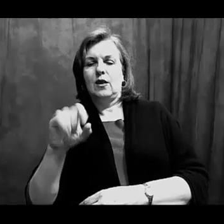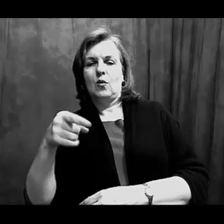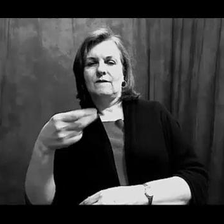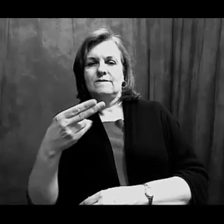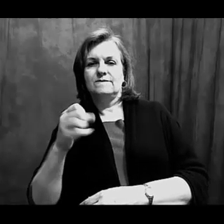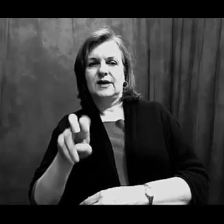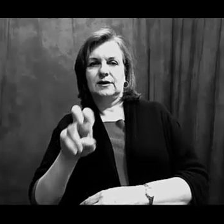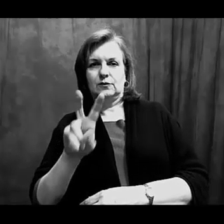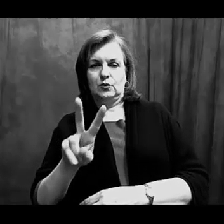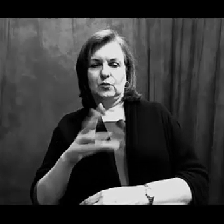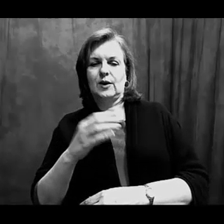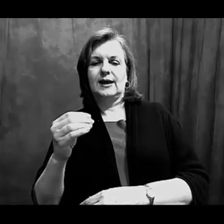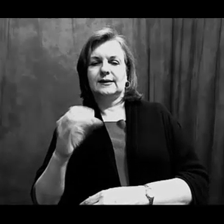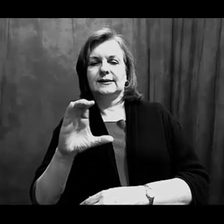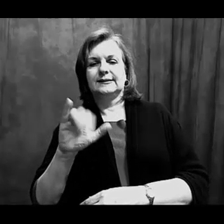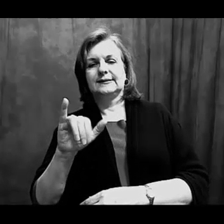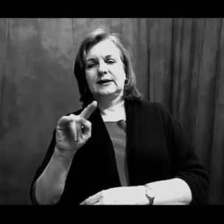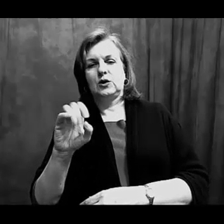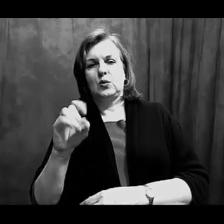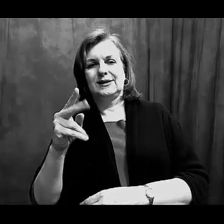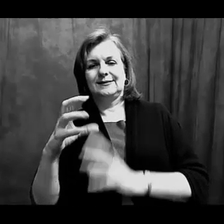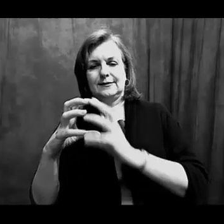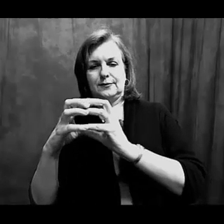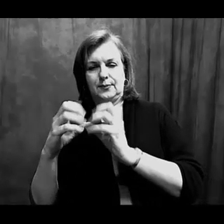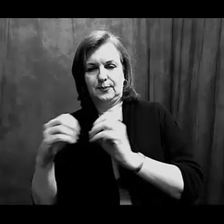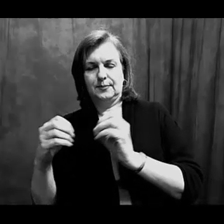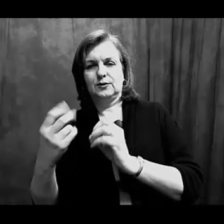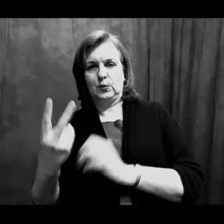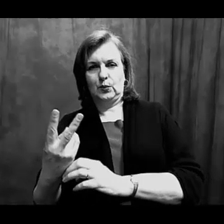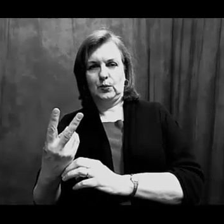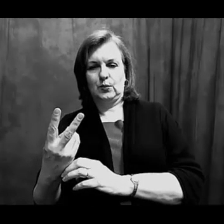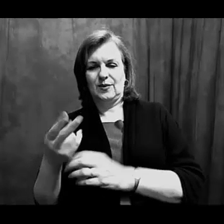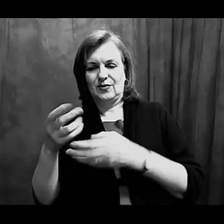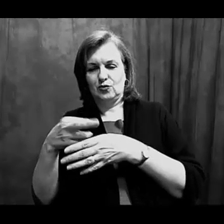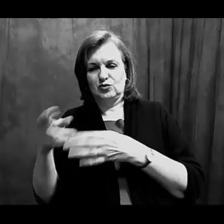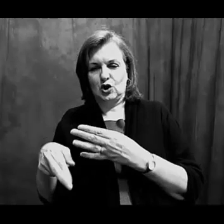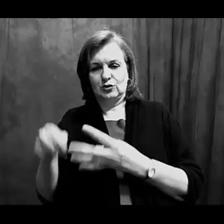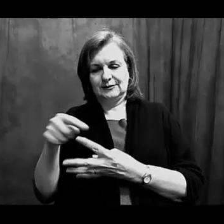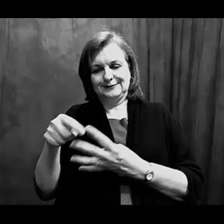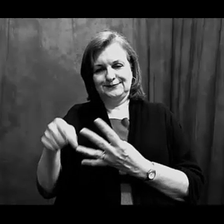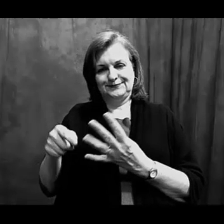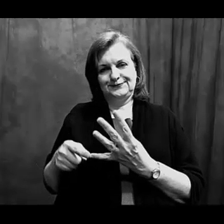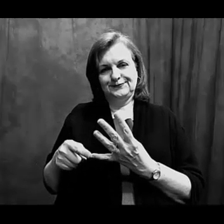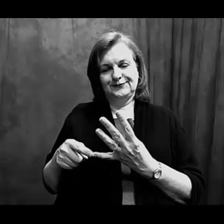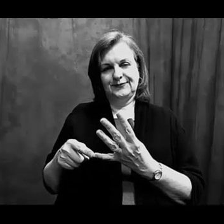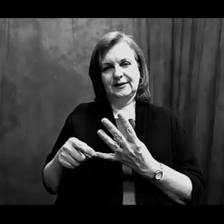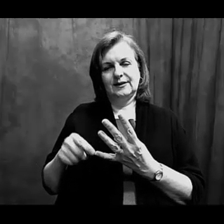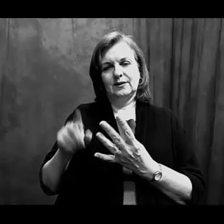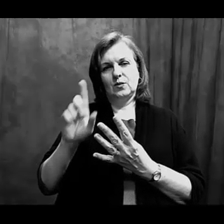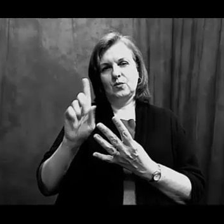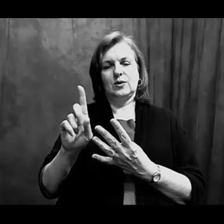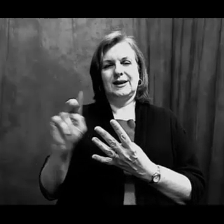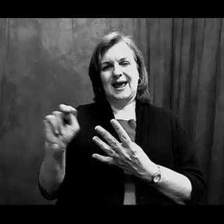telophase 2 and cytokinesis 2 and you end up with haploid daughter cells so n